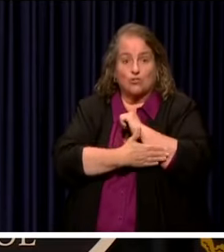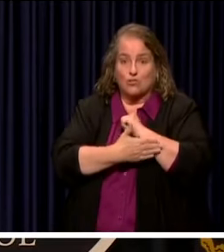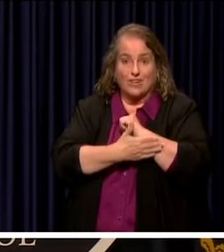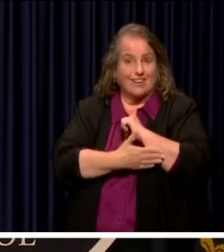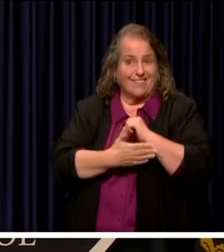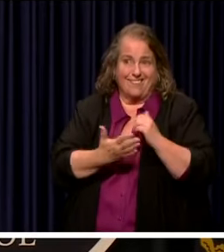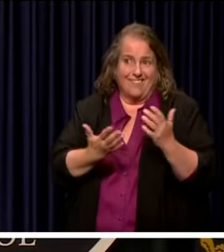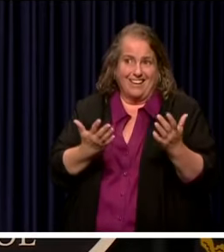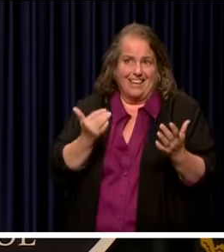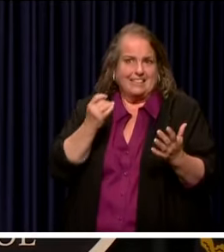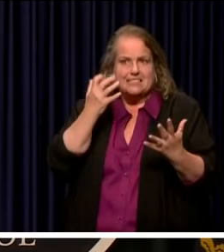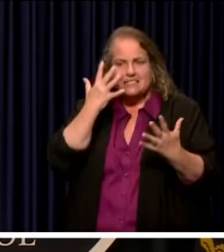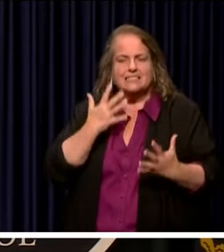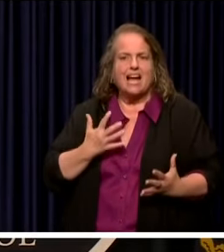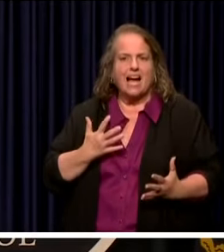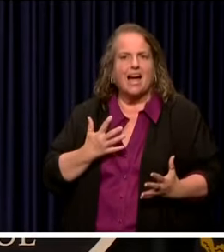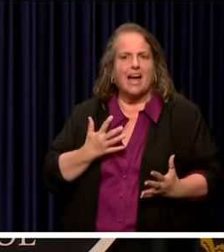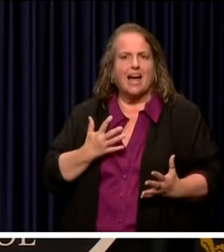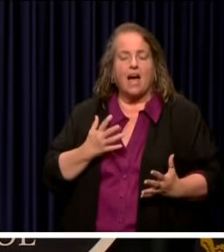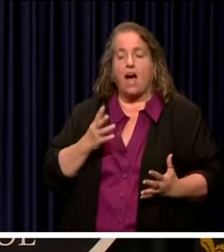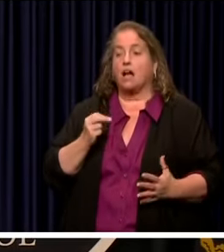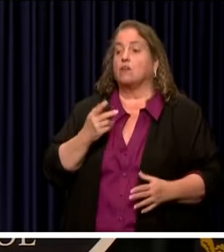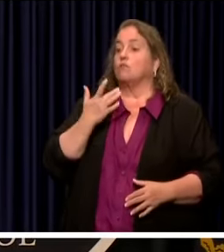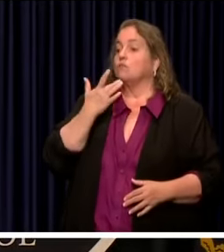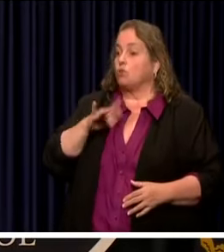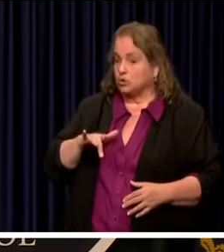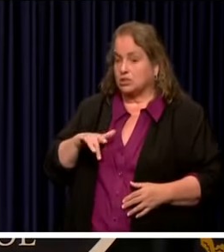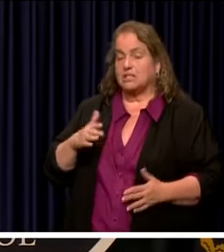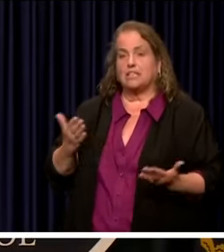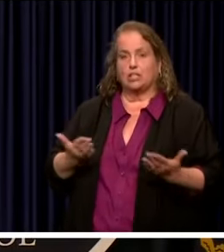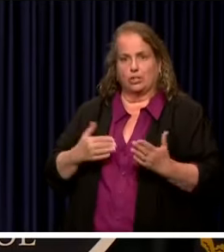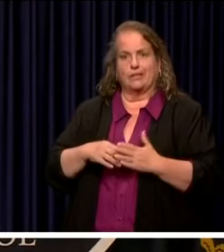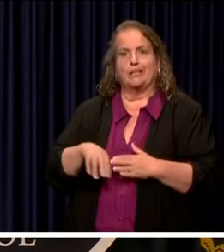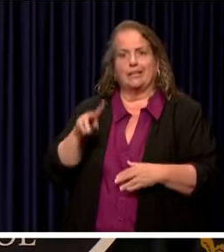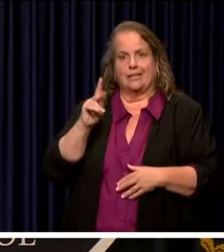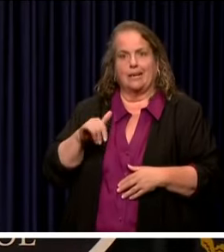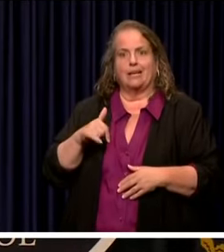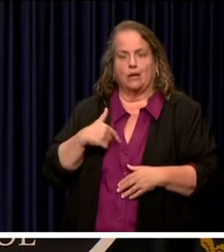LET'S BE MORE COMMITTED TODAY THAN EVER BEFORE.